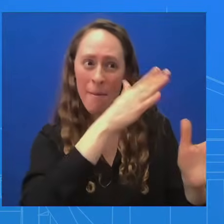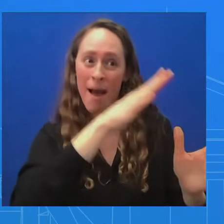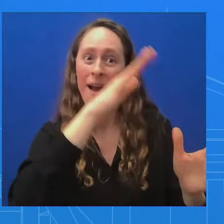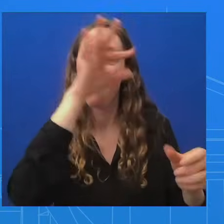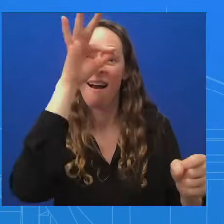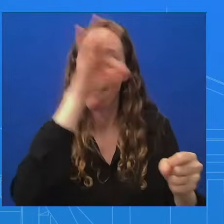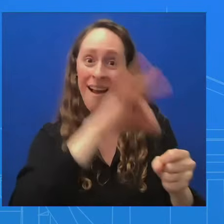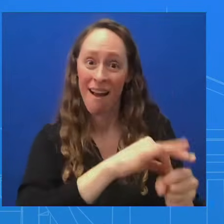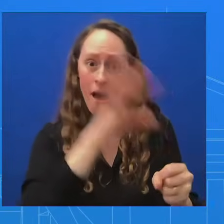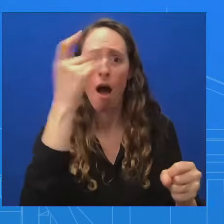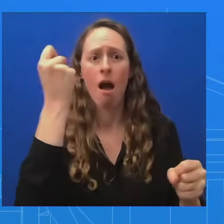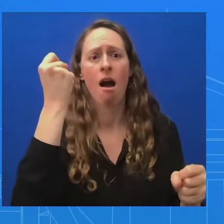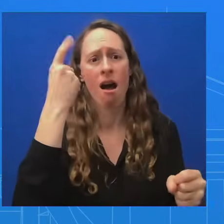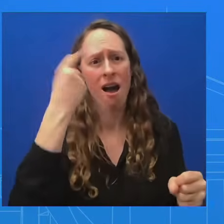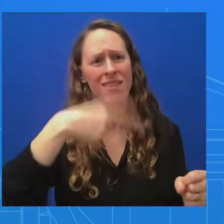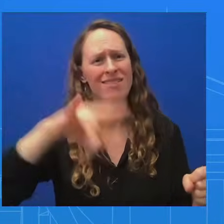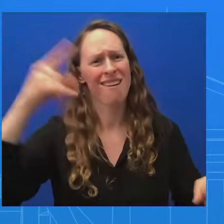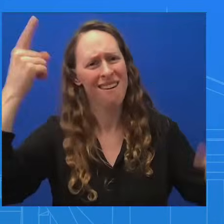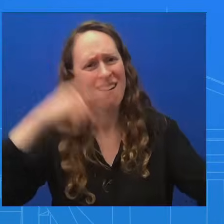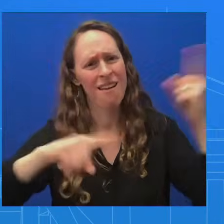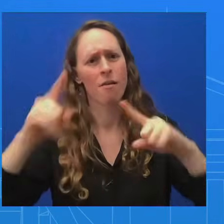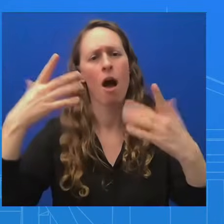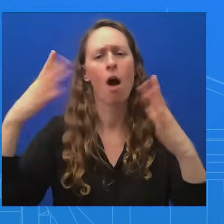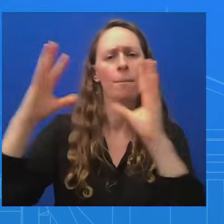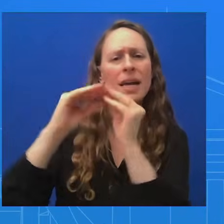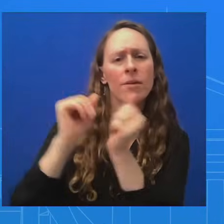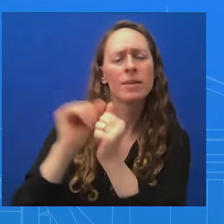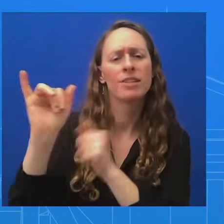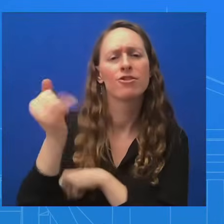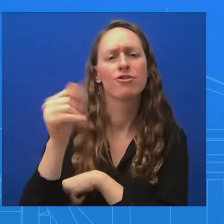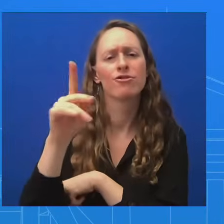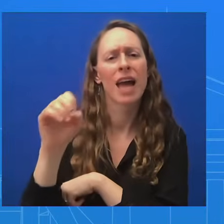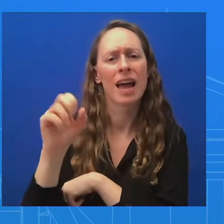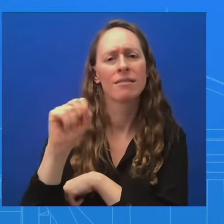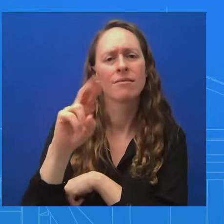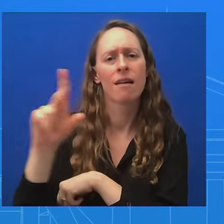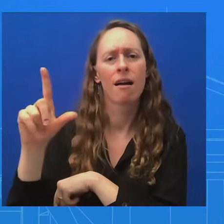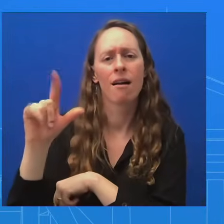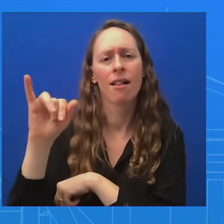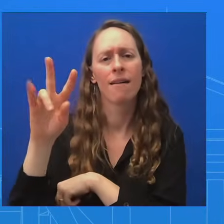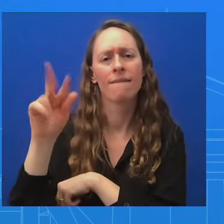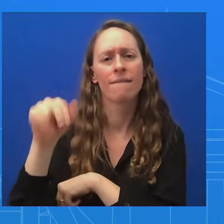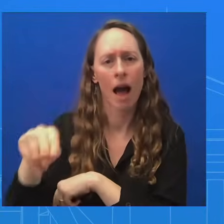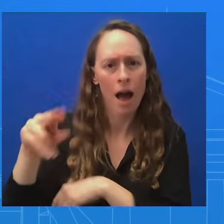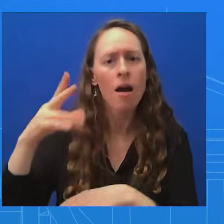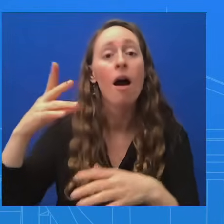before he was sworn in. Is the administration discussing an apology